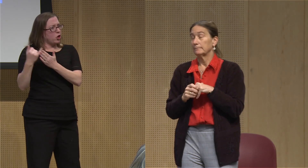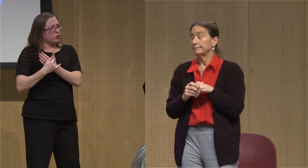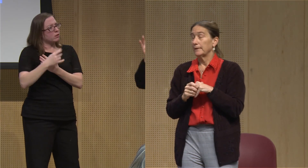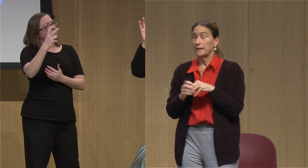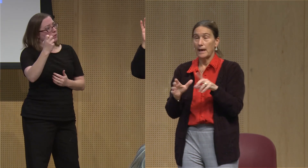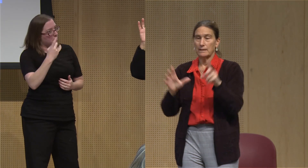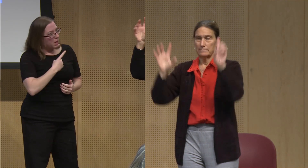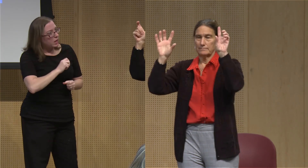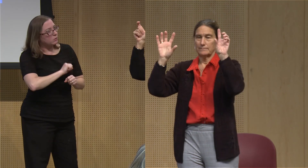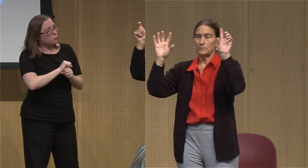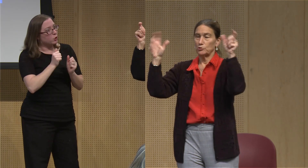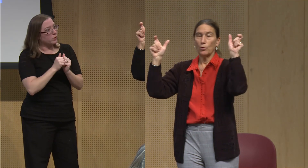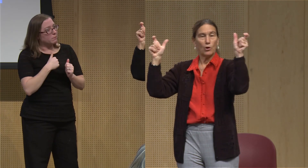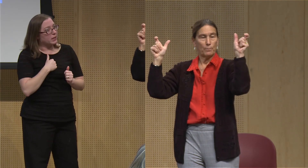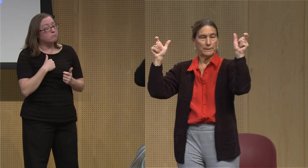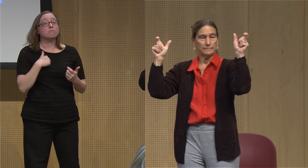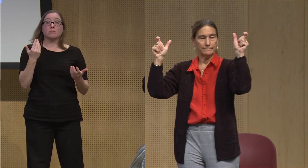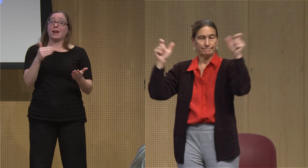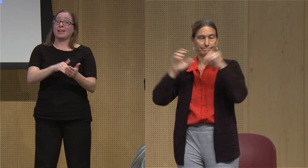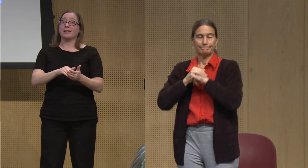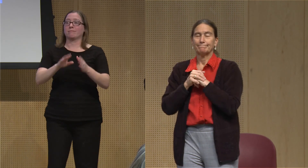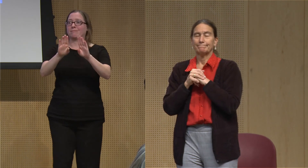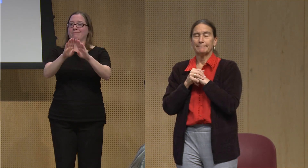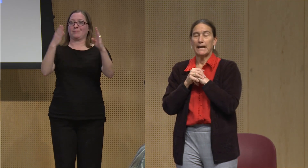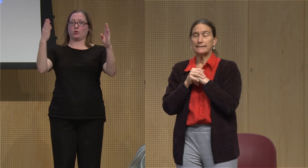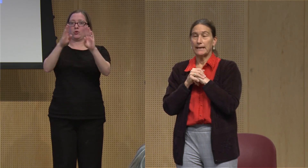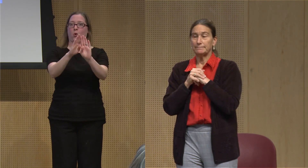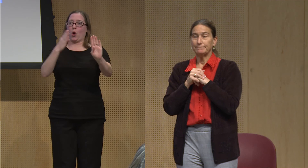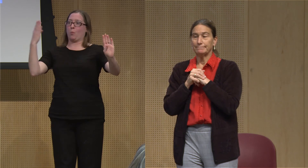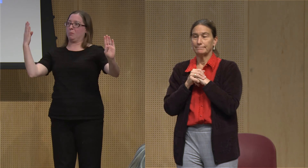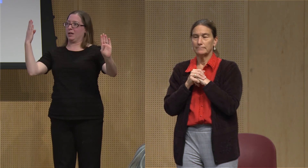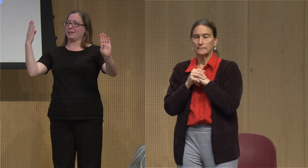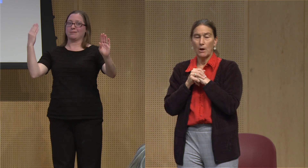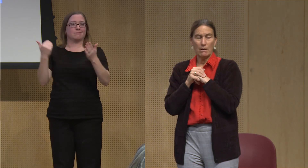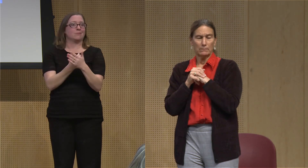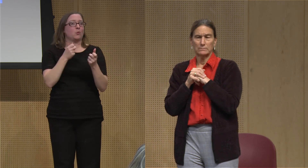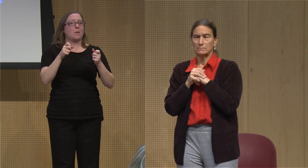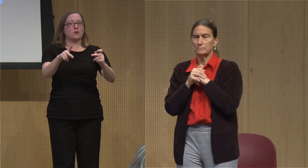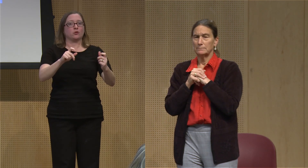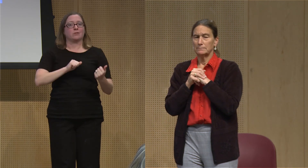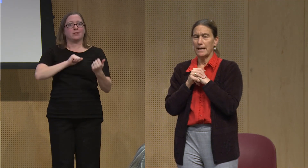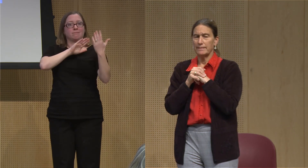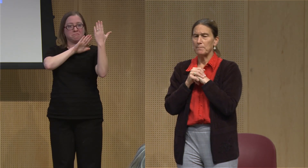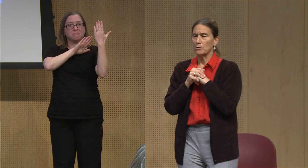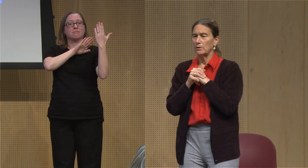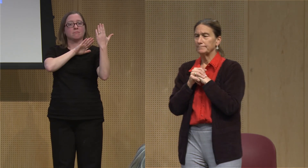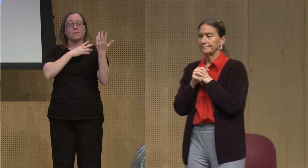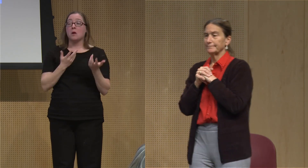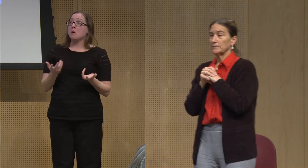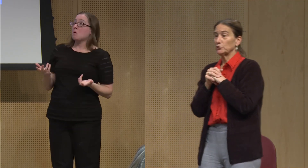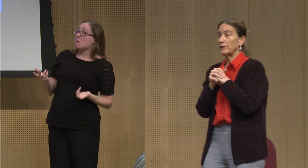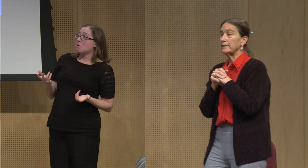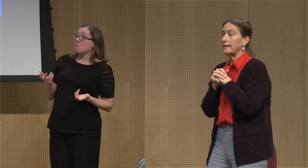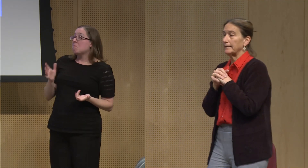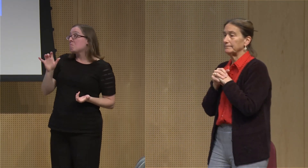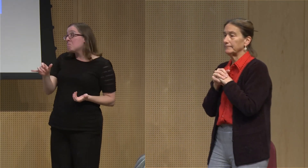AGAIN, DOOR OPENED. I SAID, "OH. HEY. THAT'D BE COOL." SO I DID THAT.